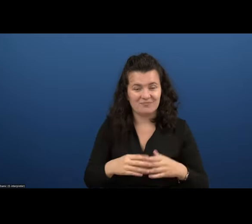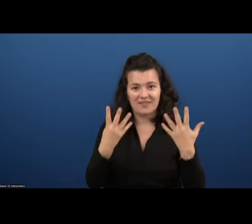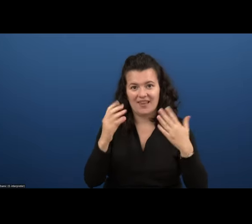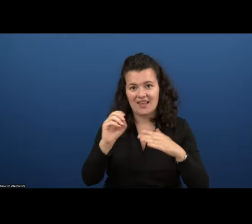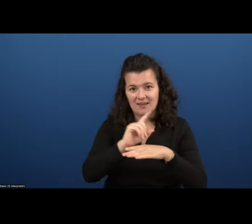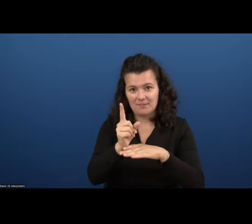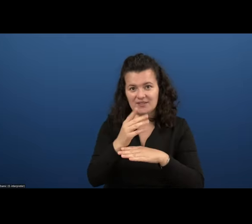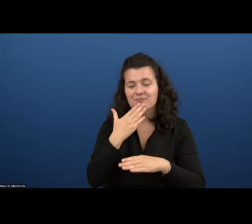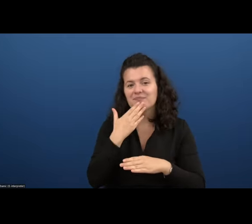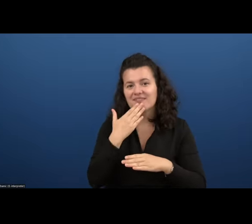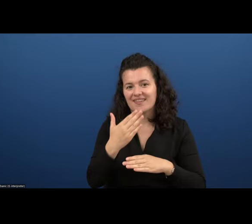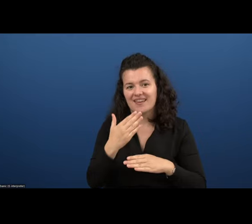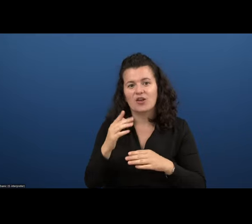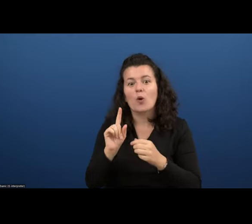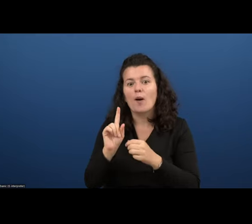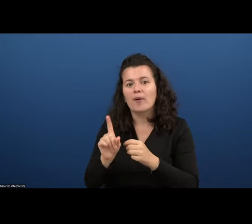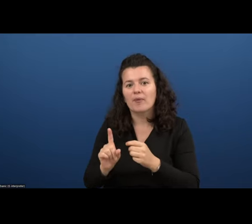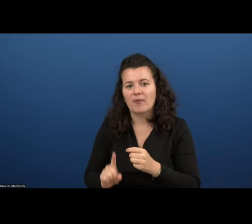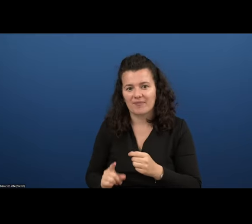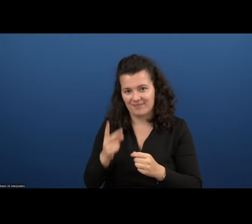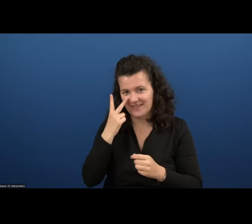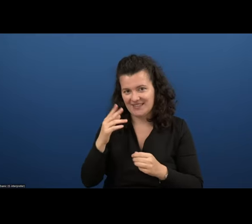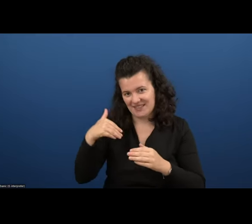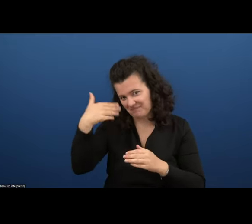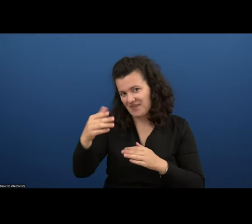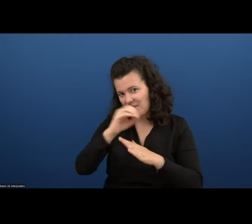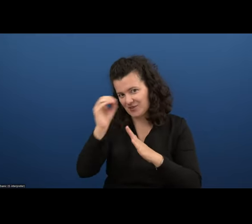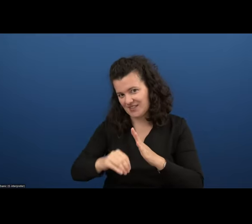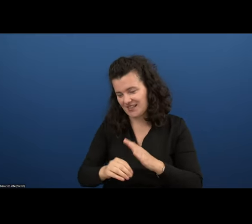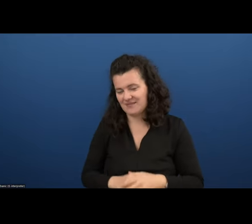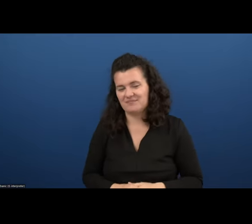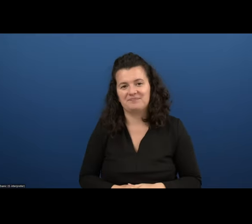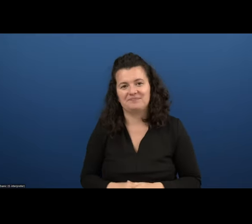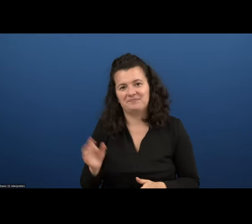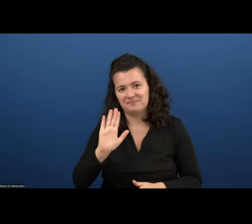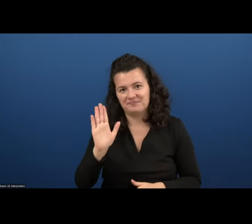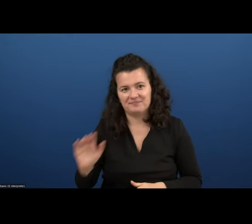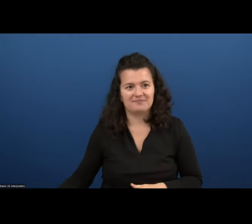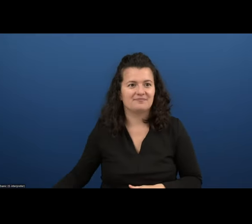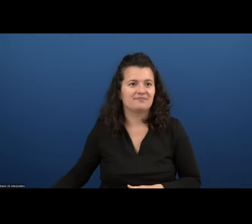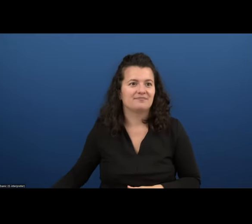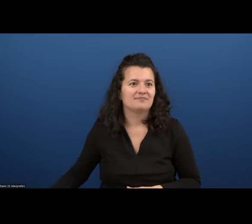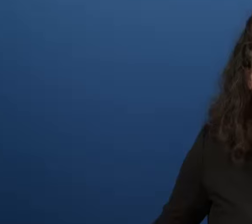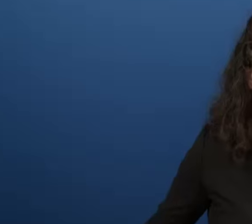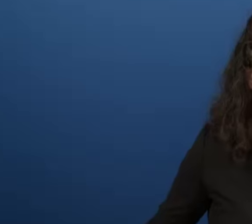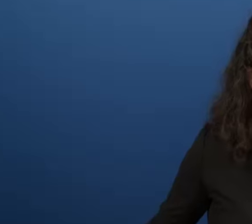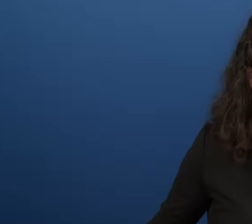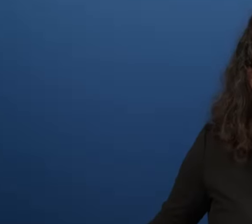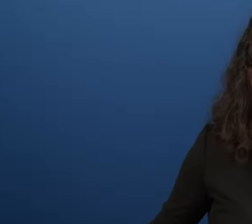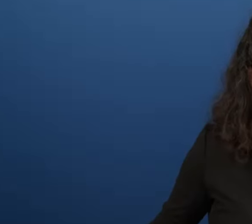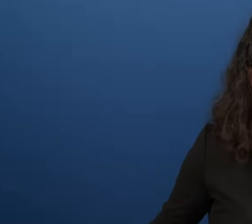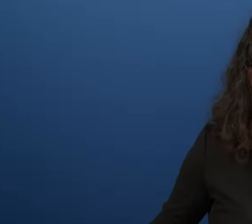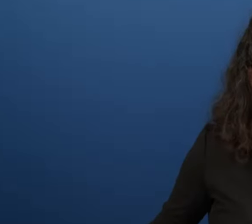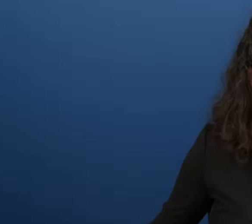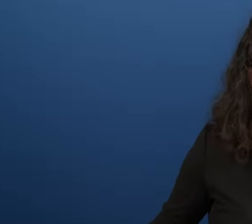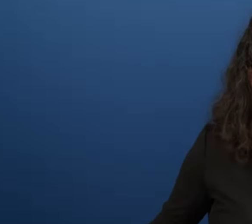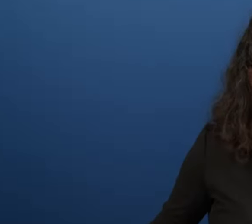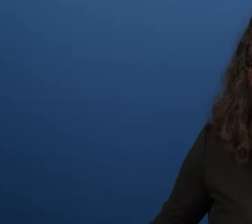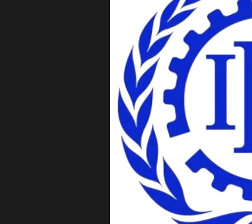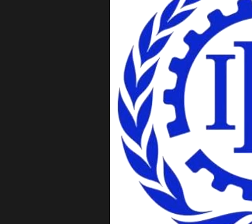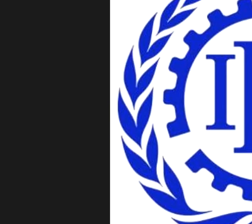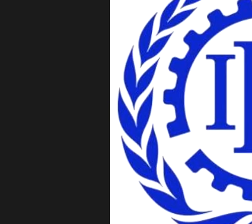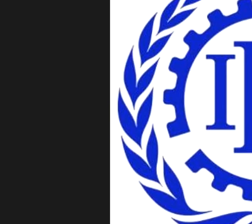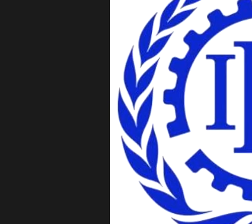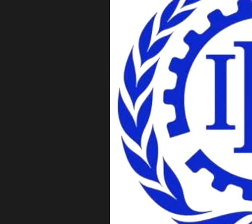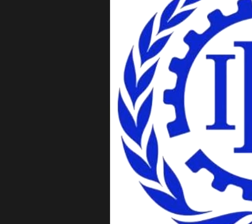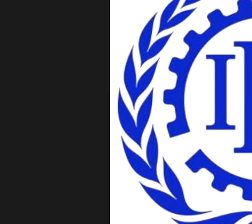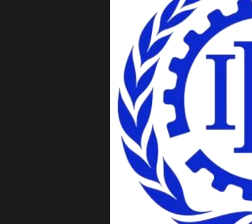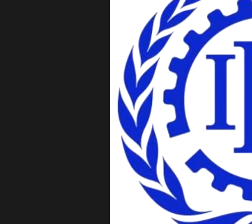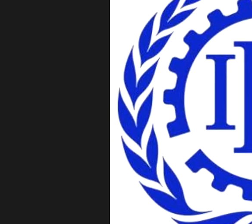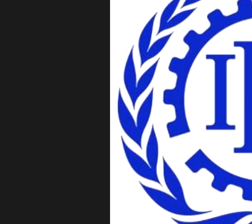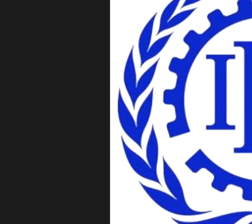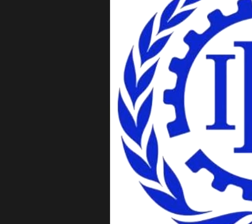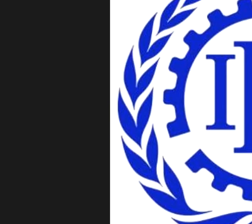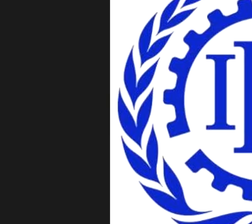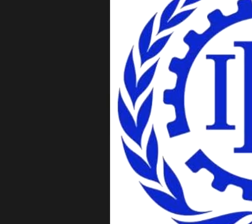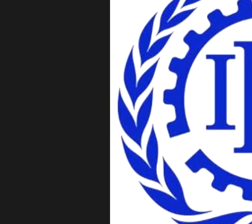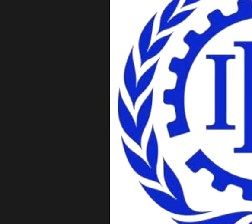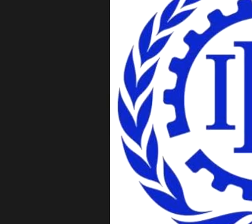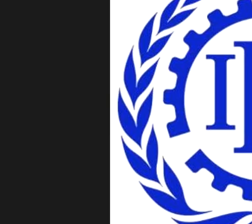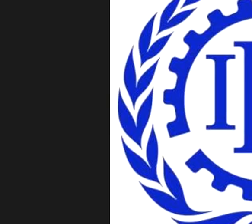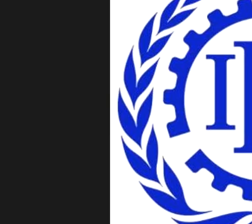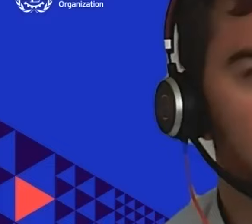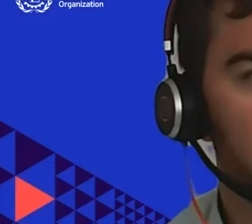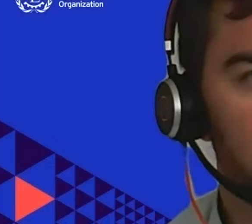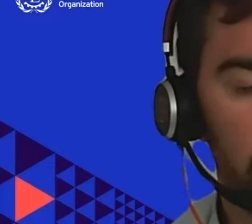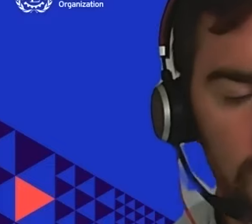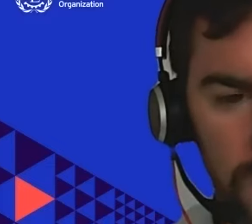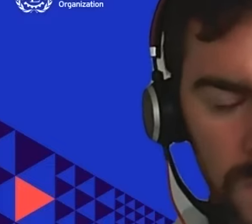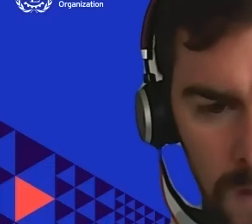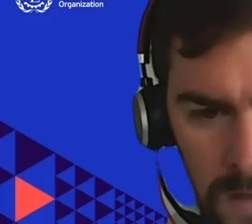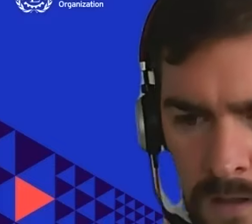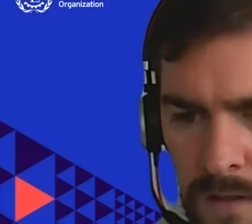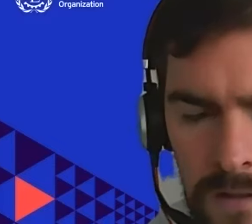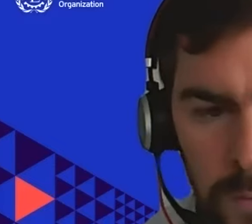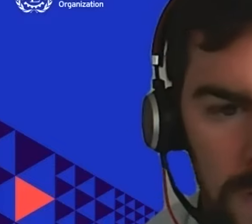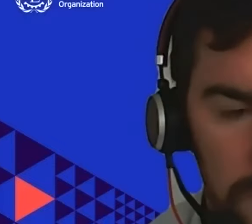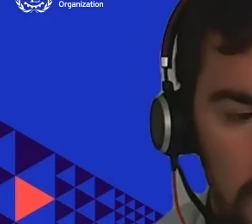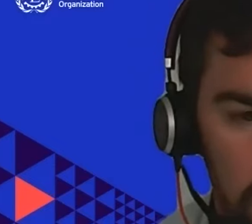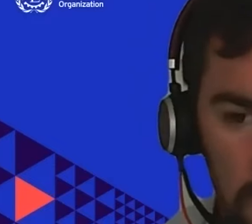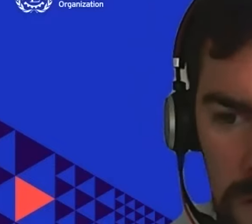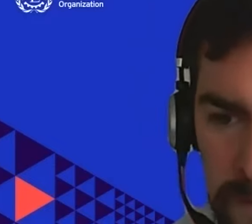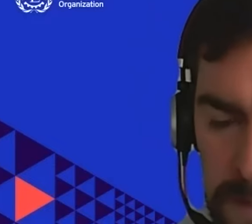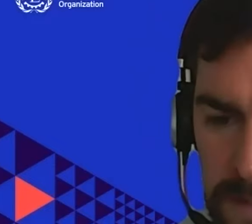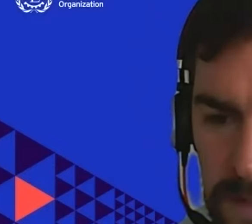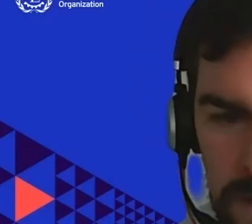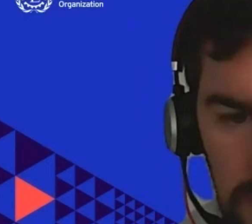2pm. 14:00:16 So welcome back to the conference.